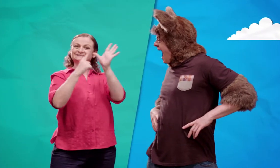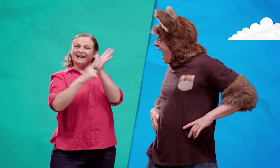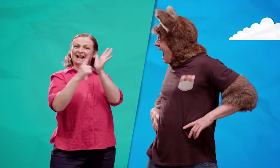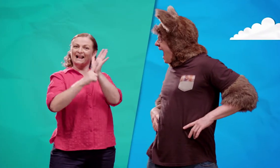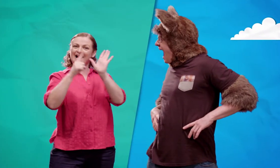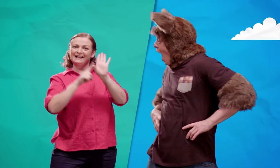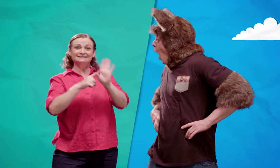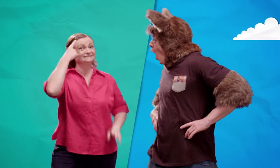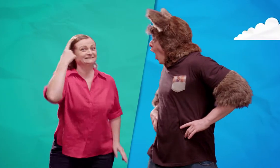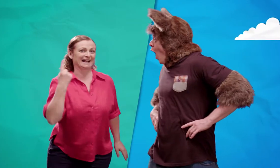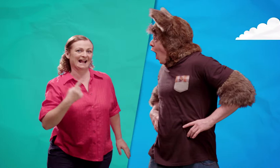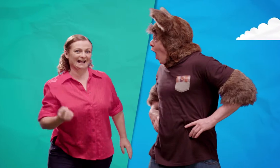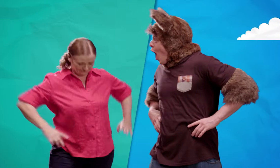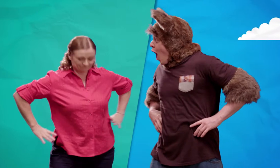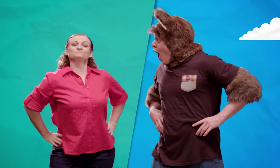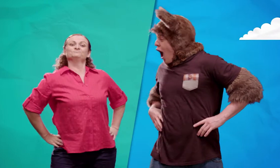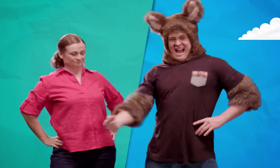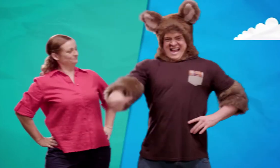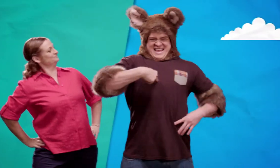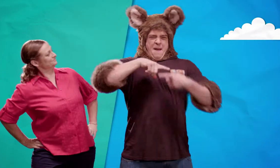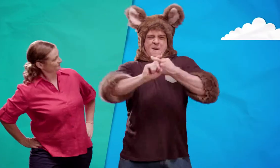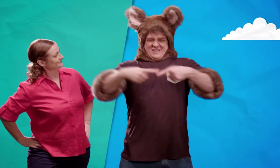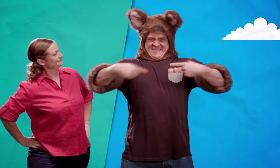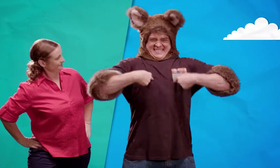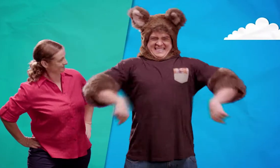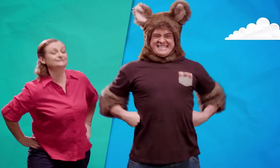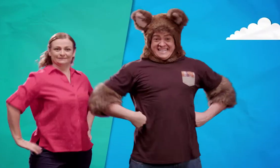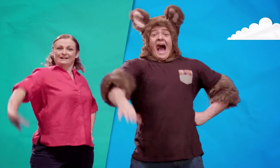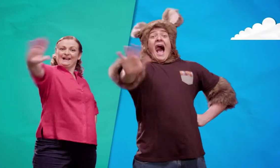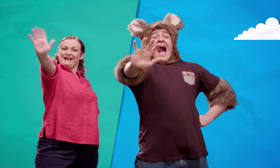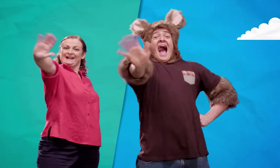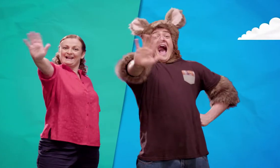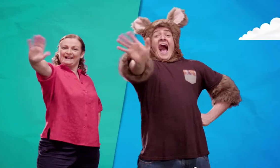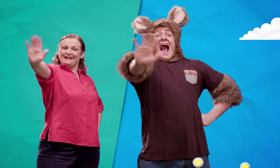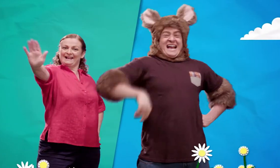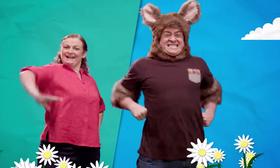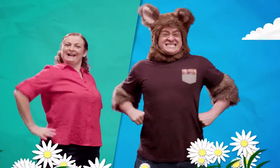I'm Sally. And I'm Possum. Hello!!